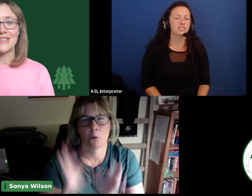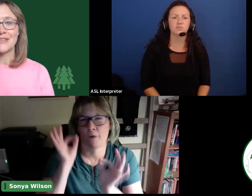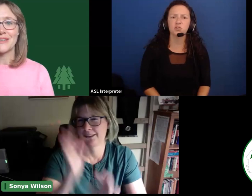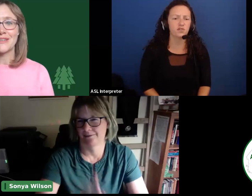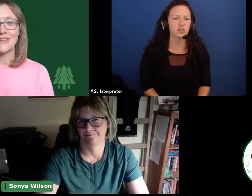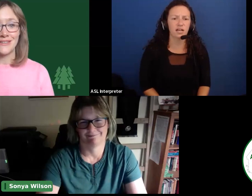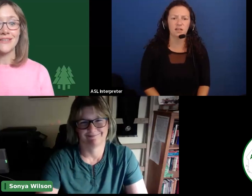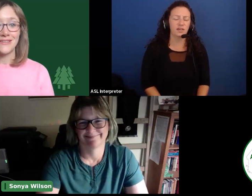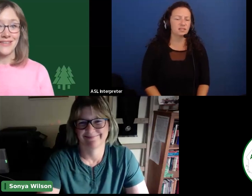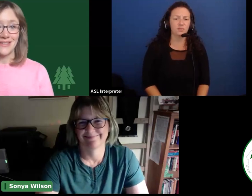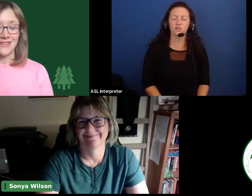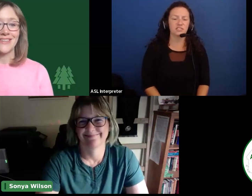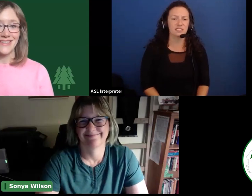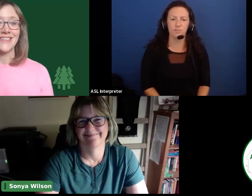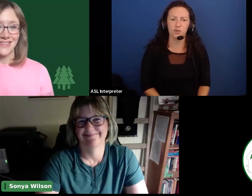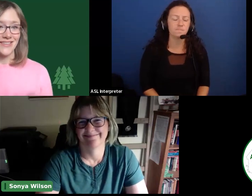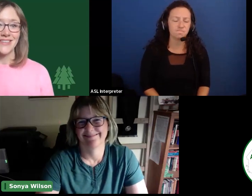Yeah, that's beautiful. I love that. That's a perfect example.